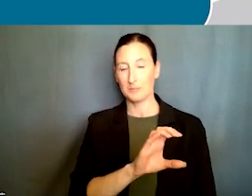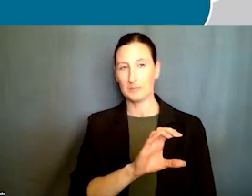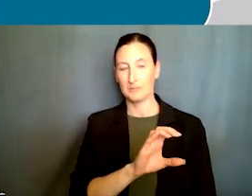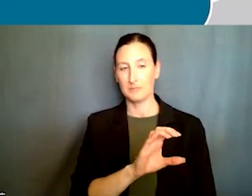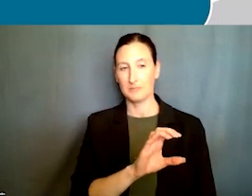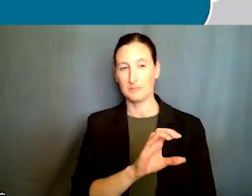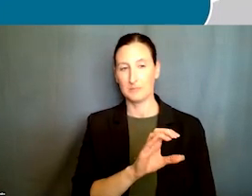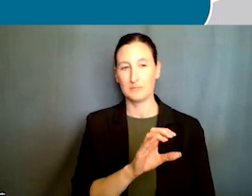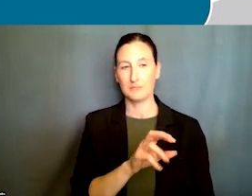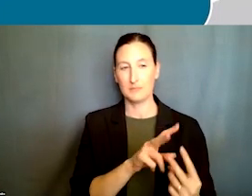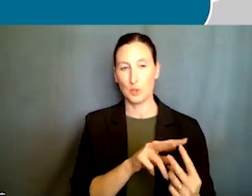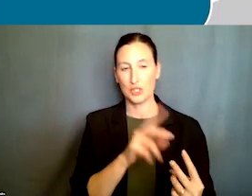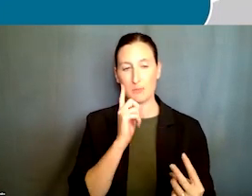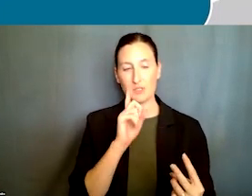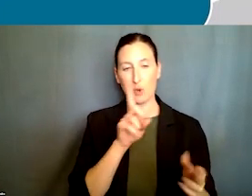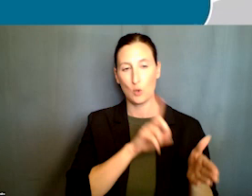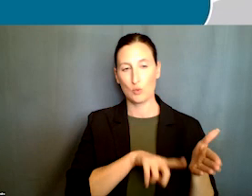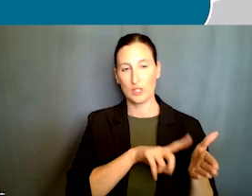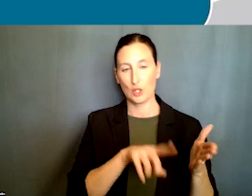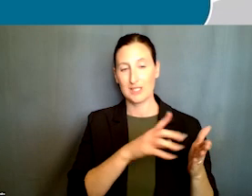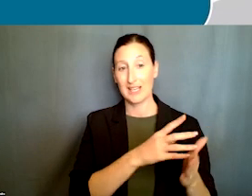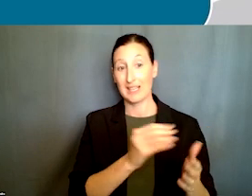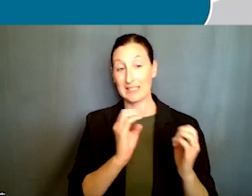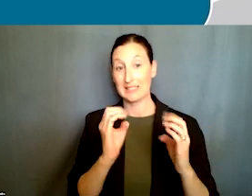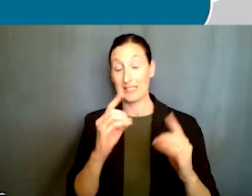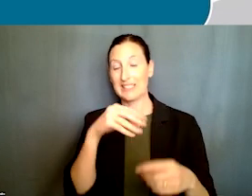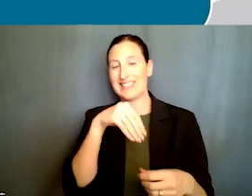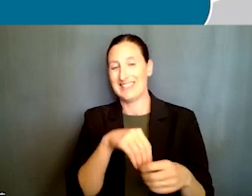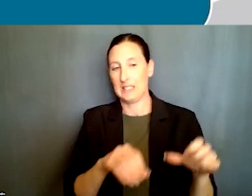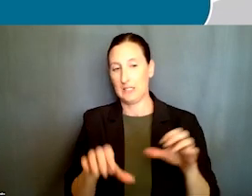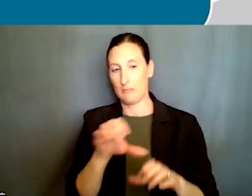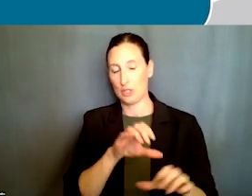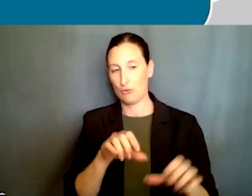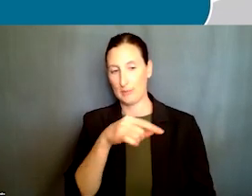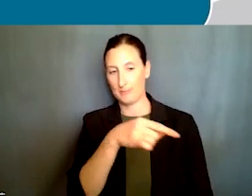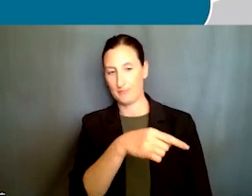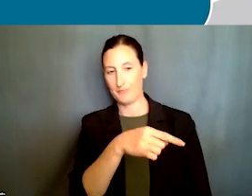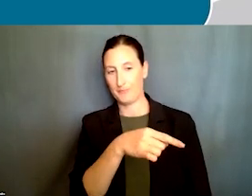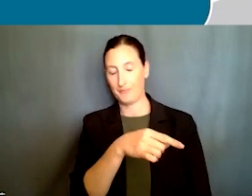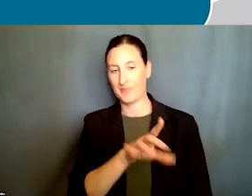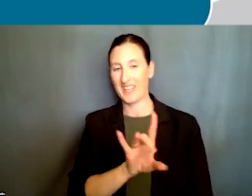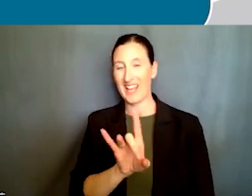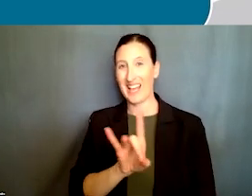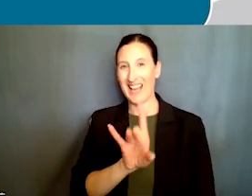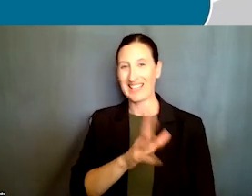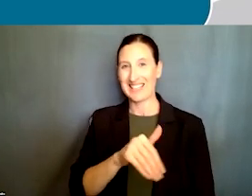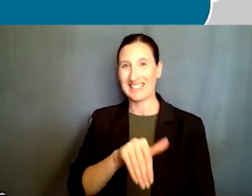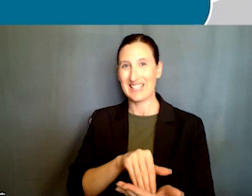Partnerships for Research and Education in Chemistry. The partners are eight centers for